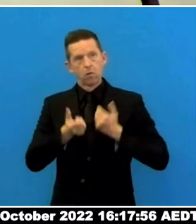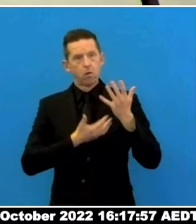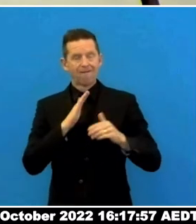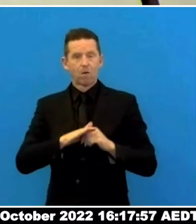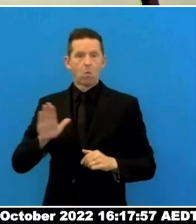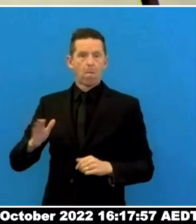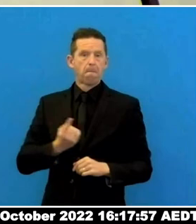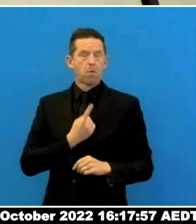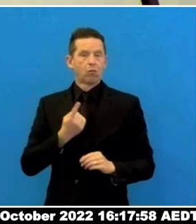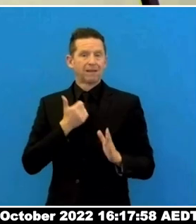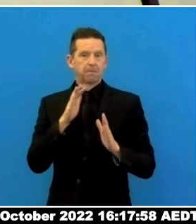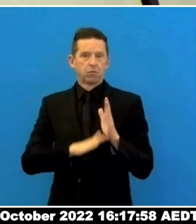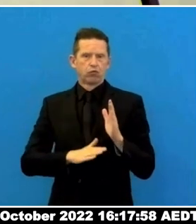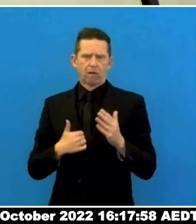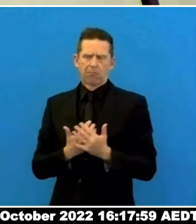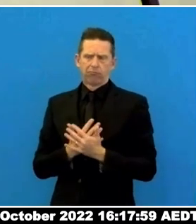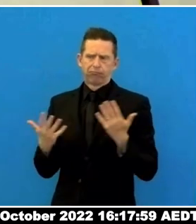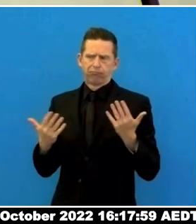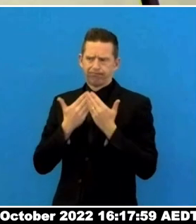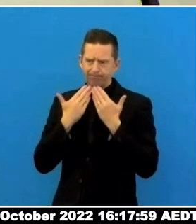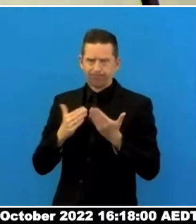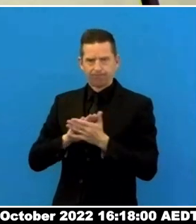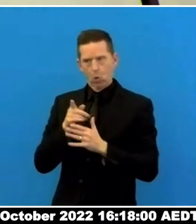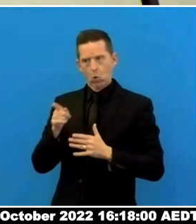and we appreciate that you have been prepared to do that